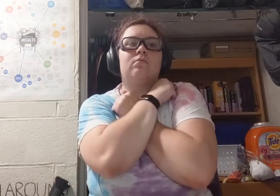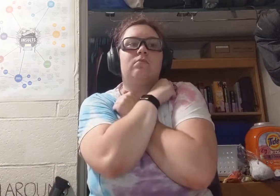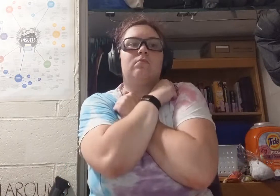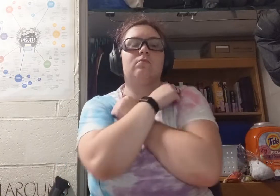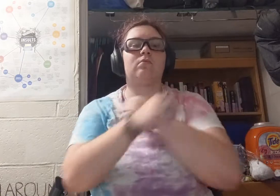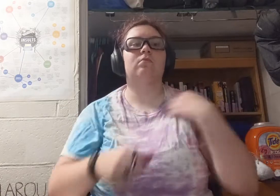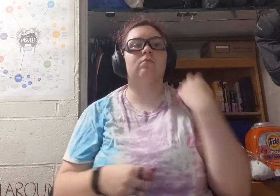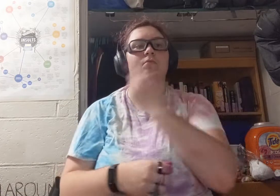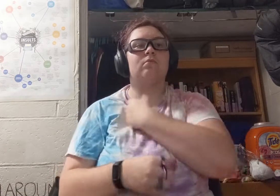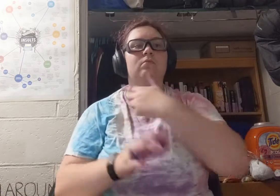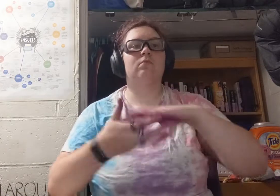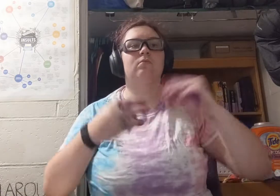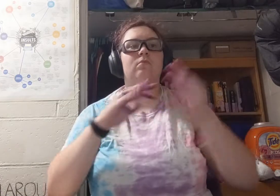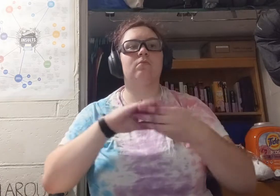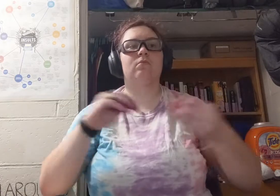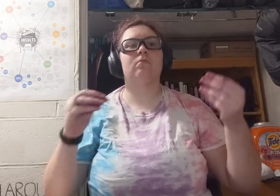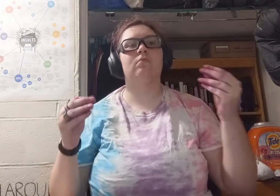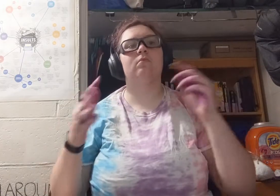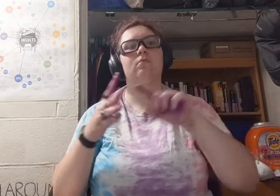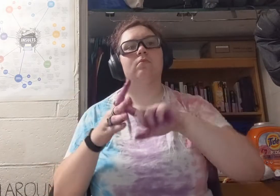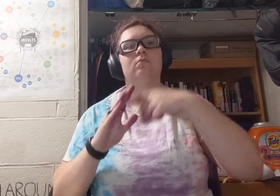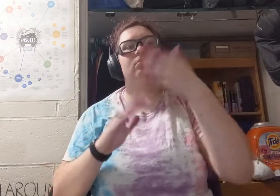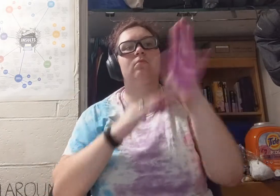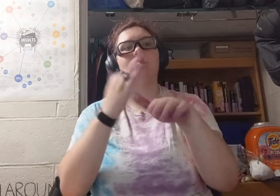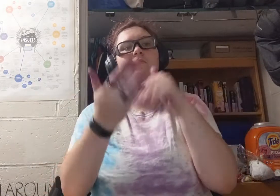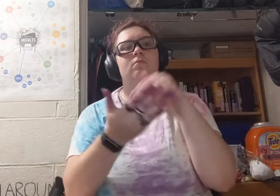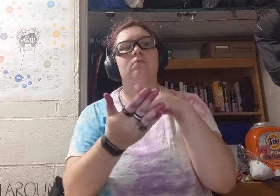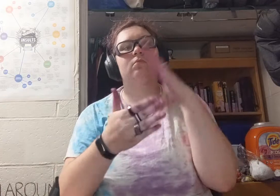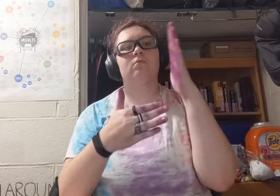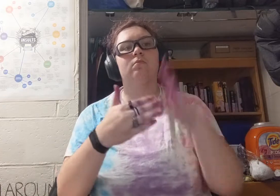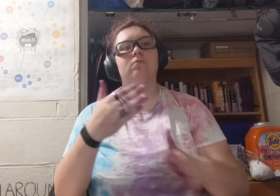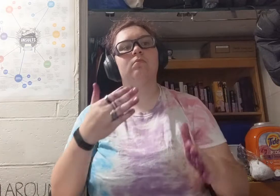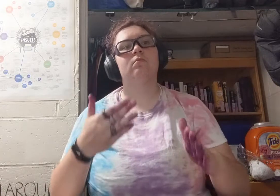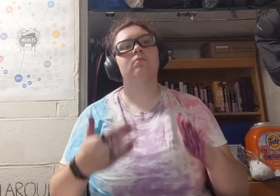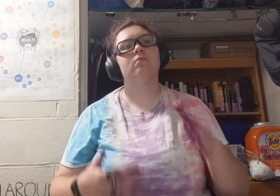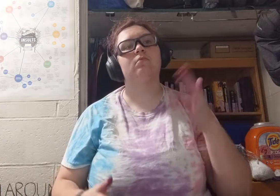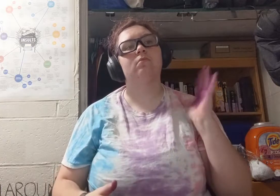we are stories beginnings, middles, ends